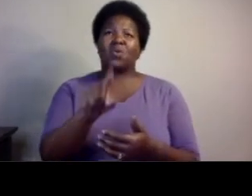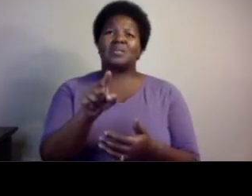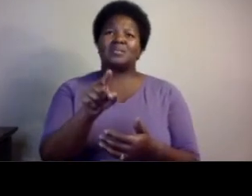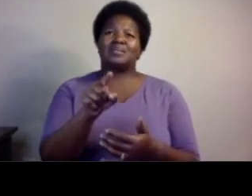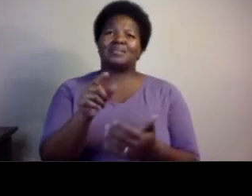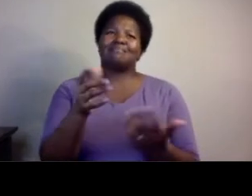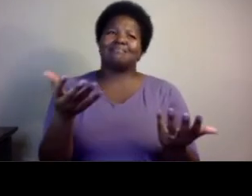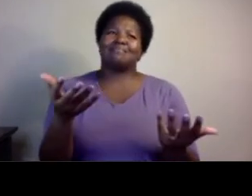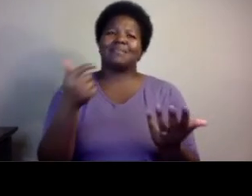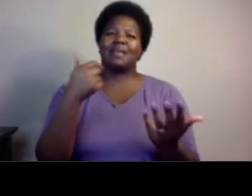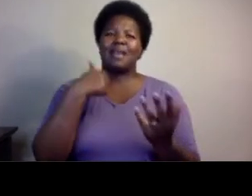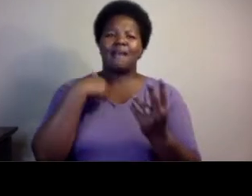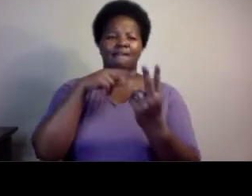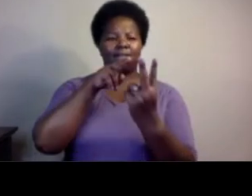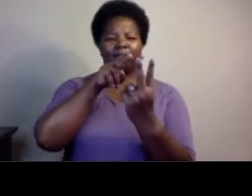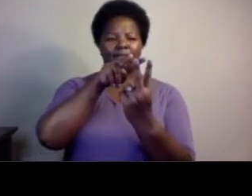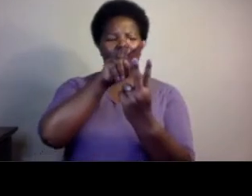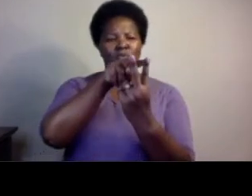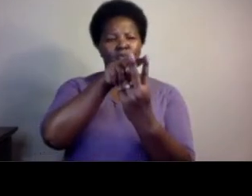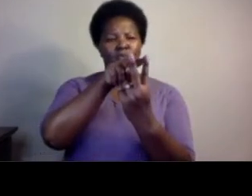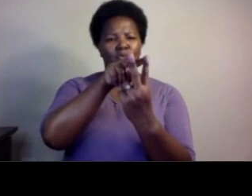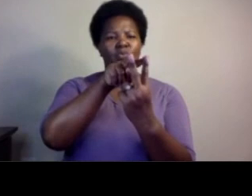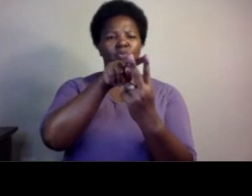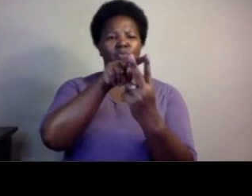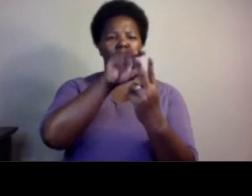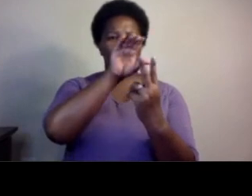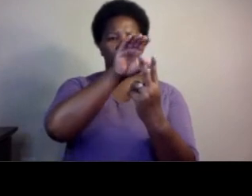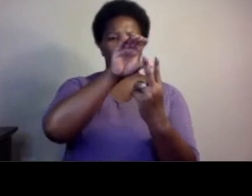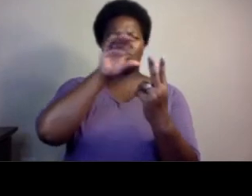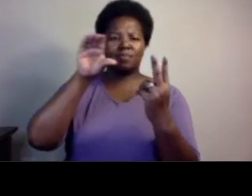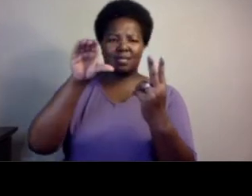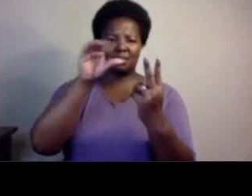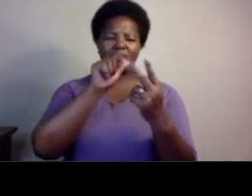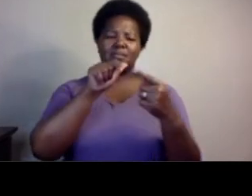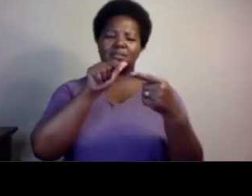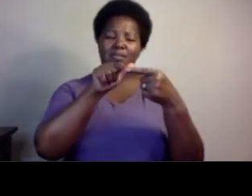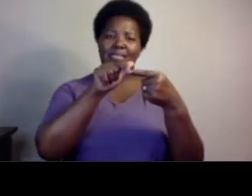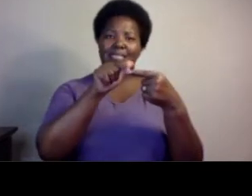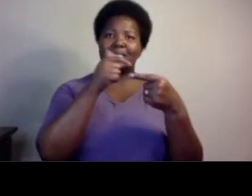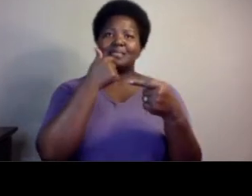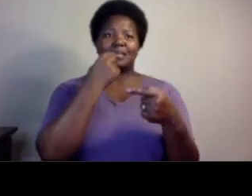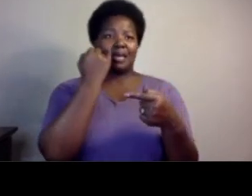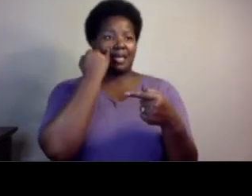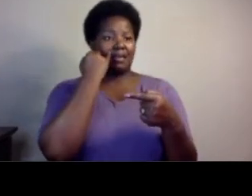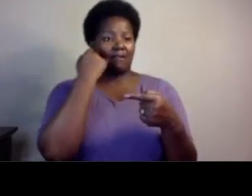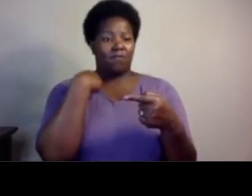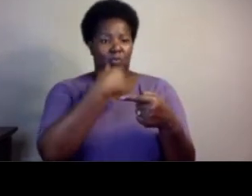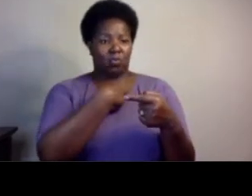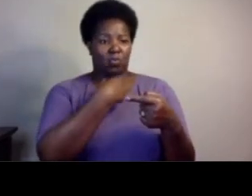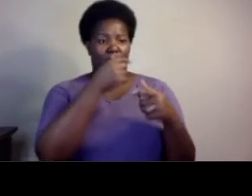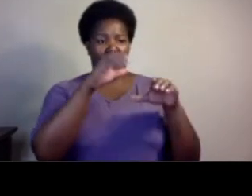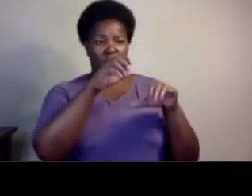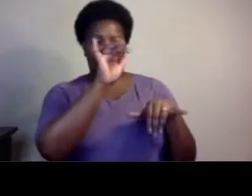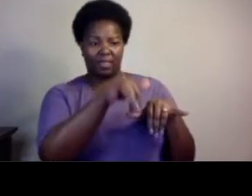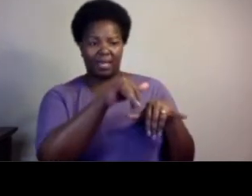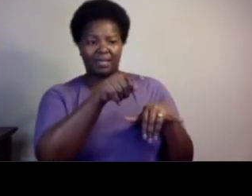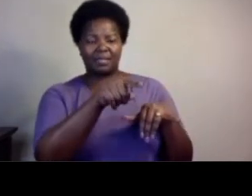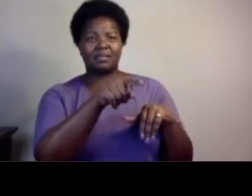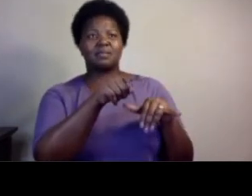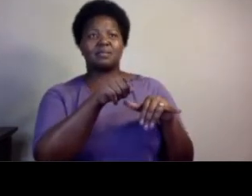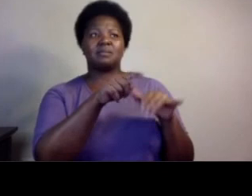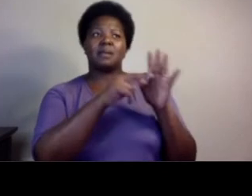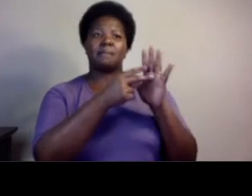two parts and the second part was if we do that do we that required reducing the number of lane